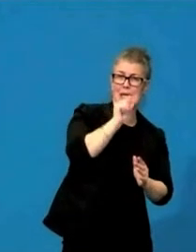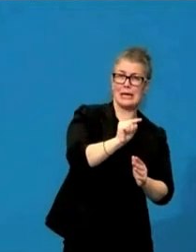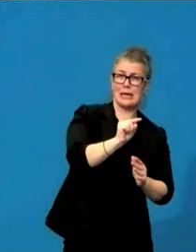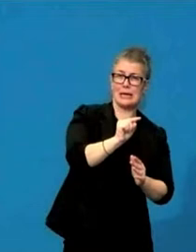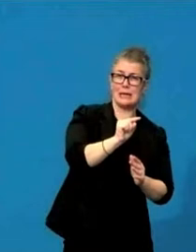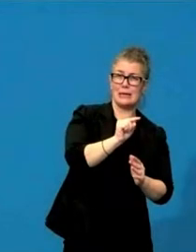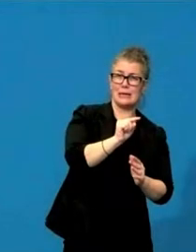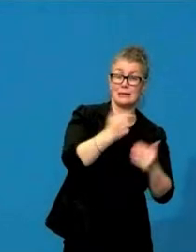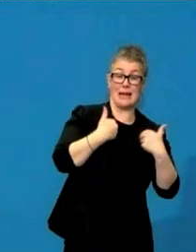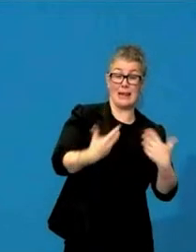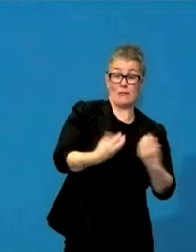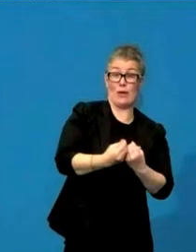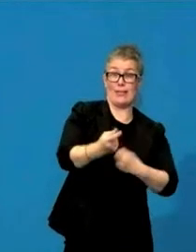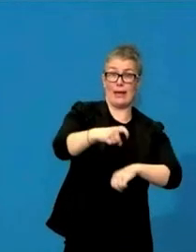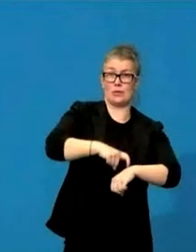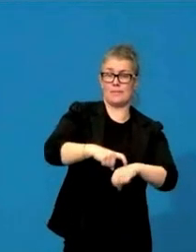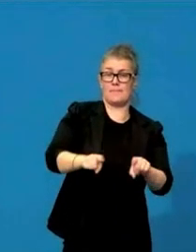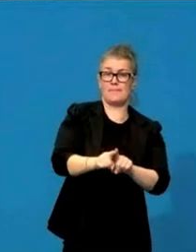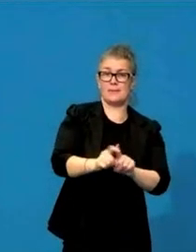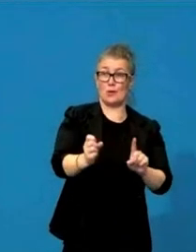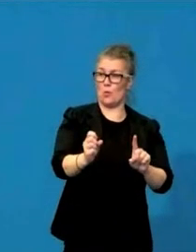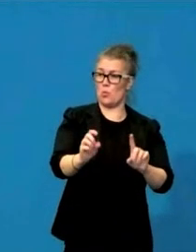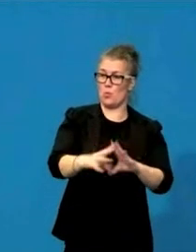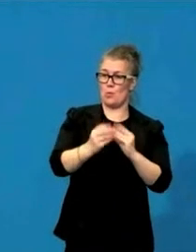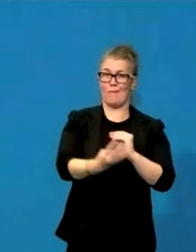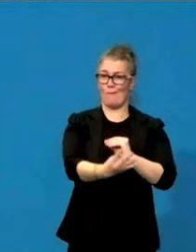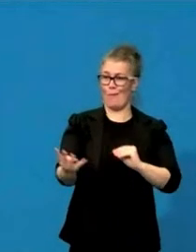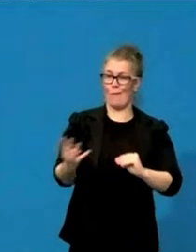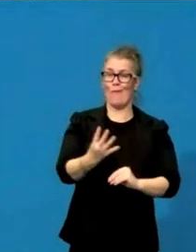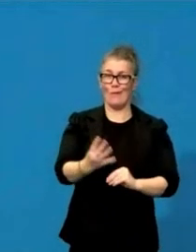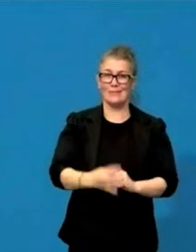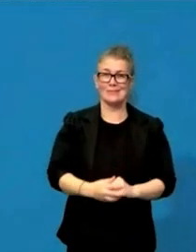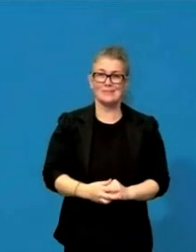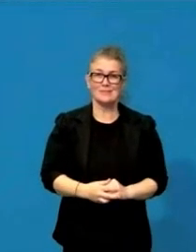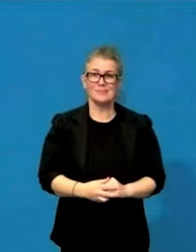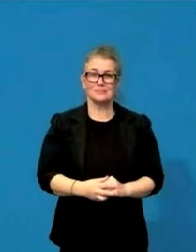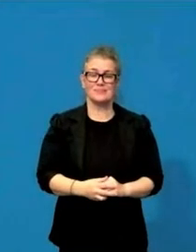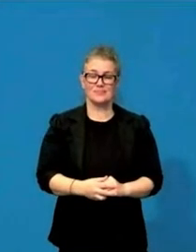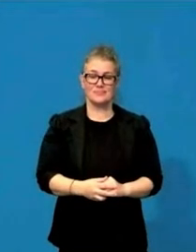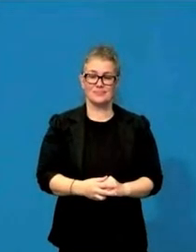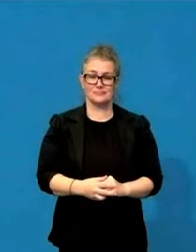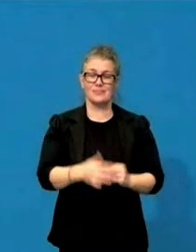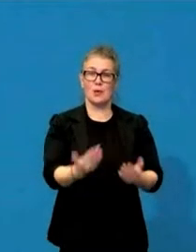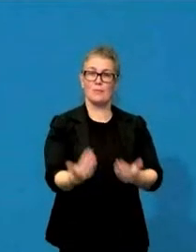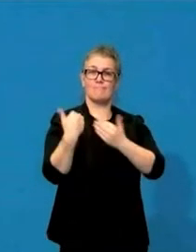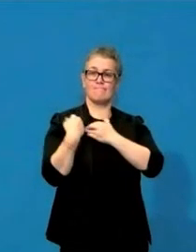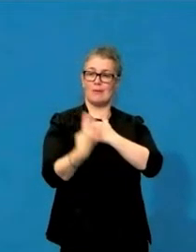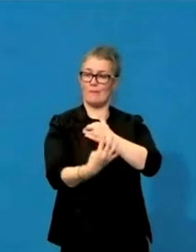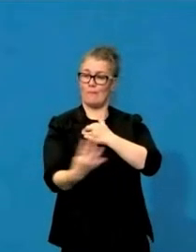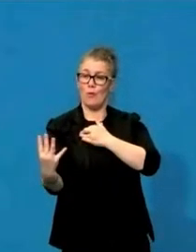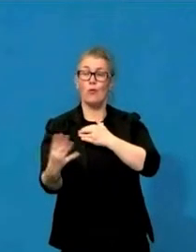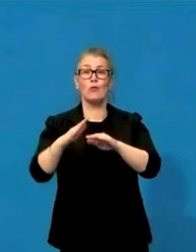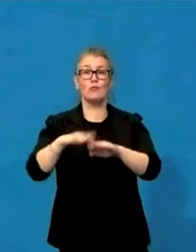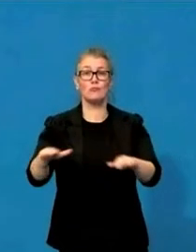So I guess for me, in taking on four children, because I had this plan that I